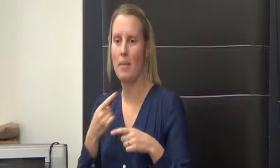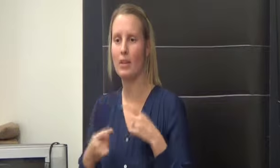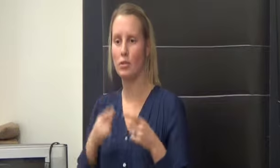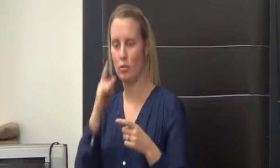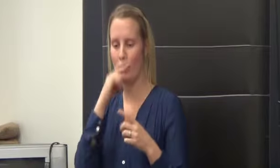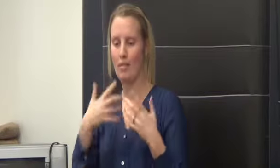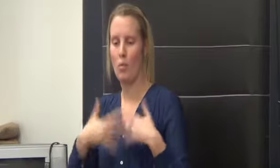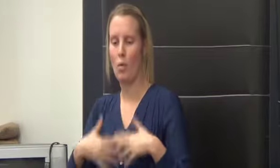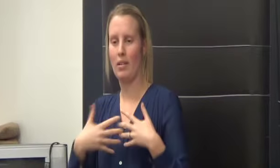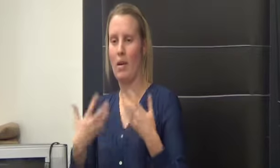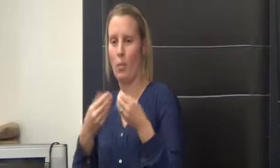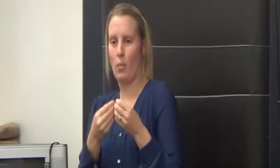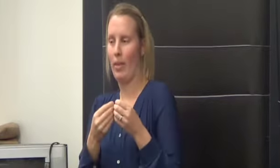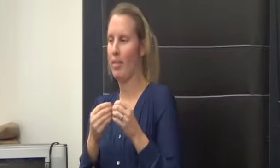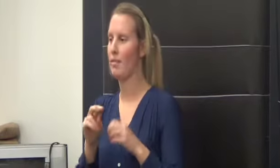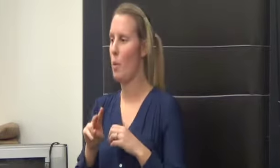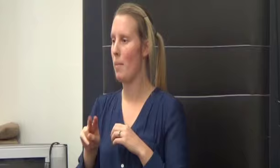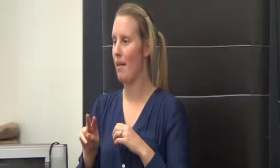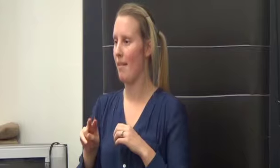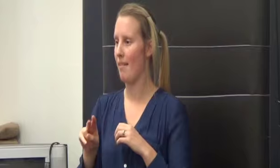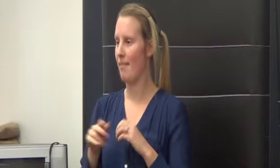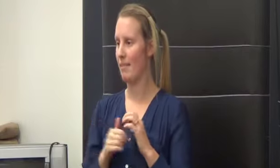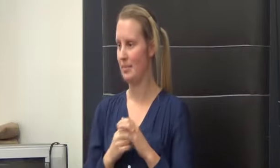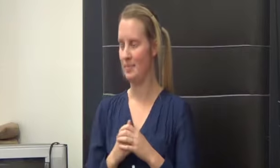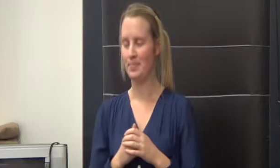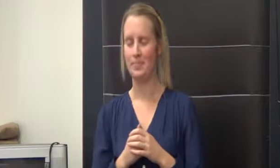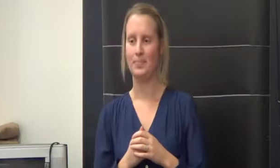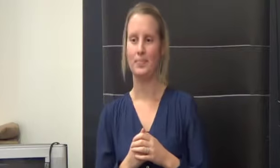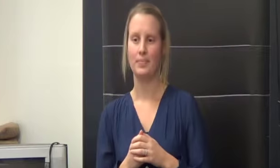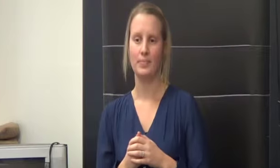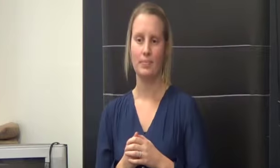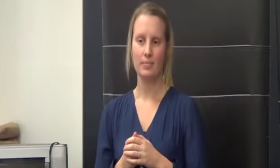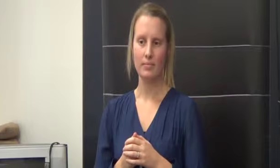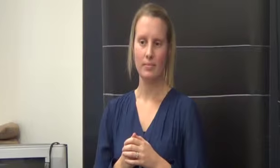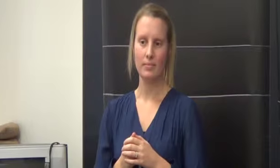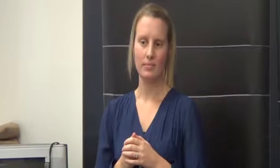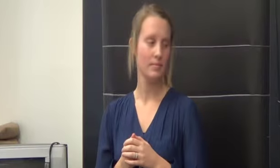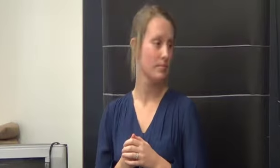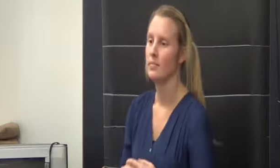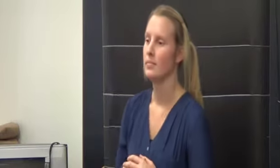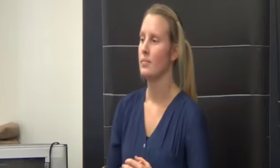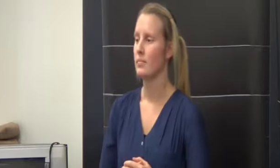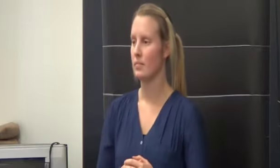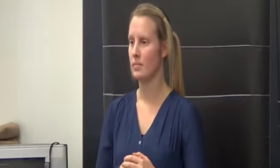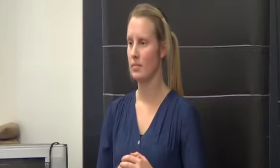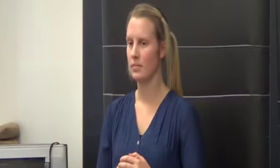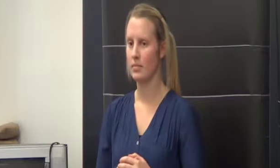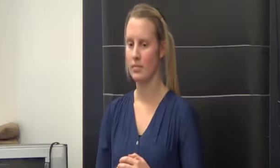work out with people who will be using the haptics with you.